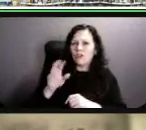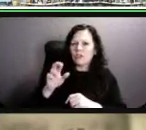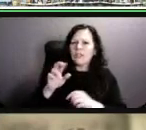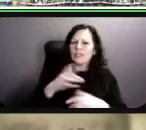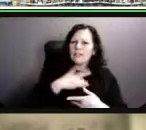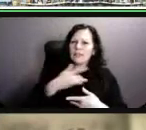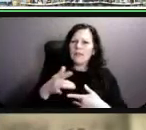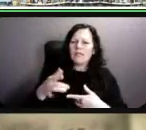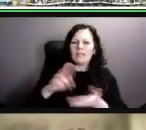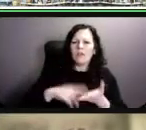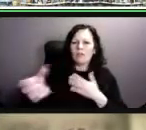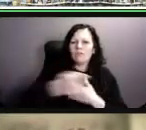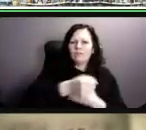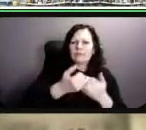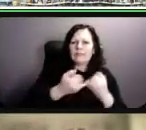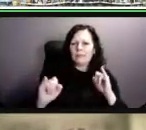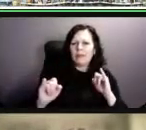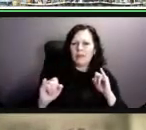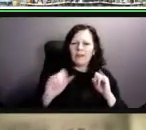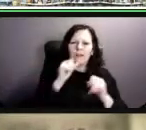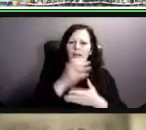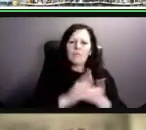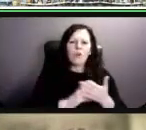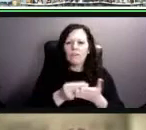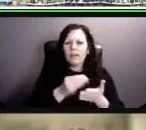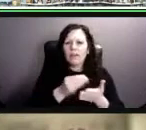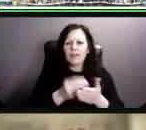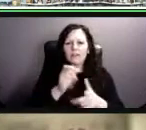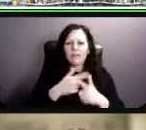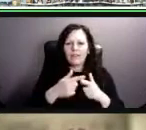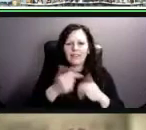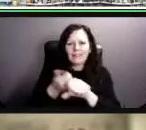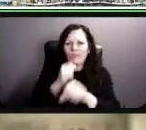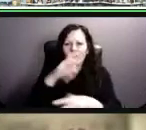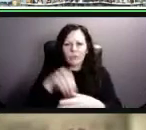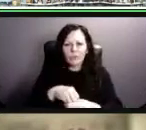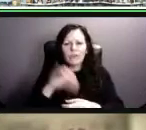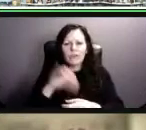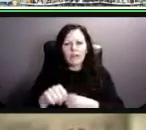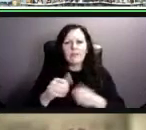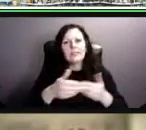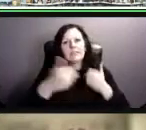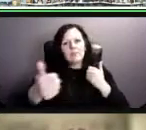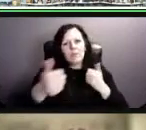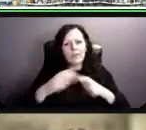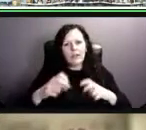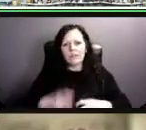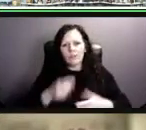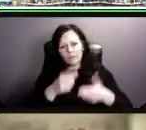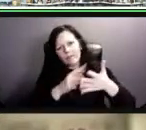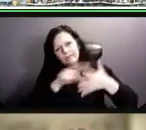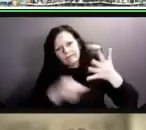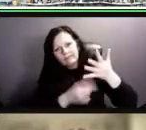BUT ALL OF VERTICAL ADDRESS AT THE AUDITOR IS TYPICALLY AN